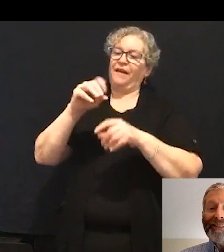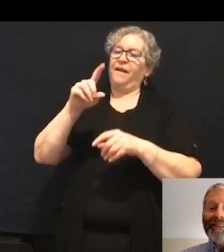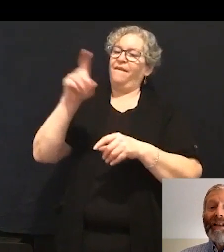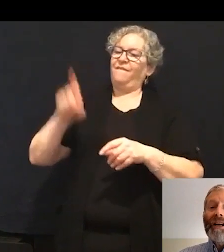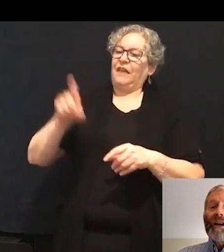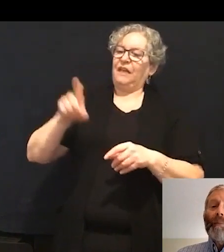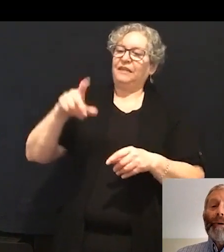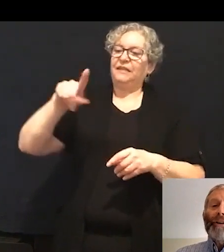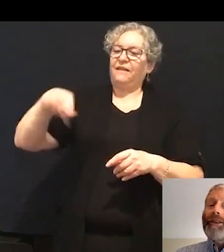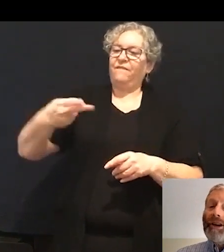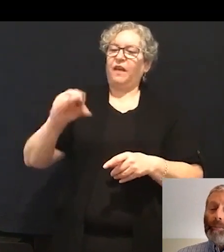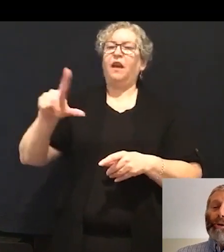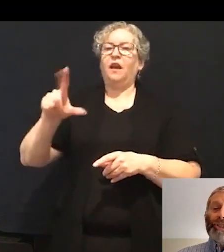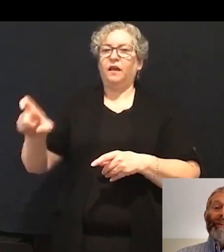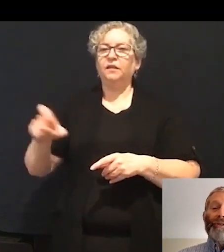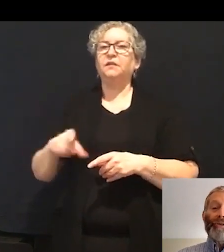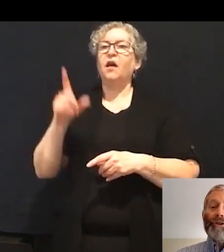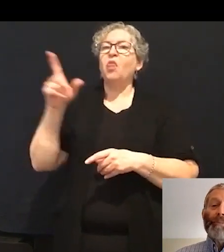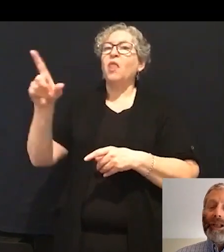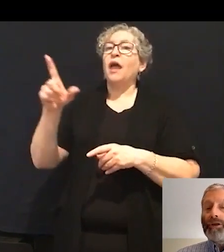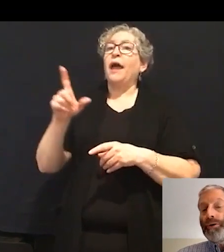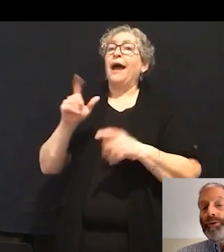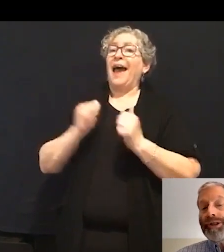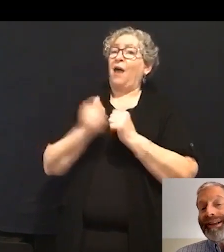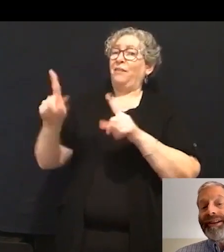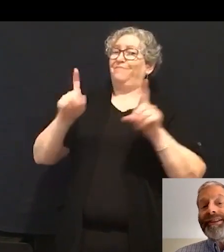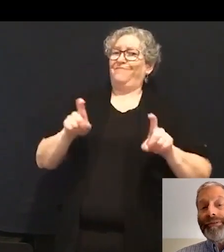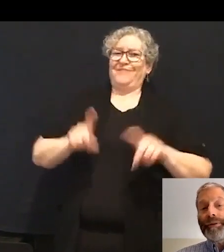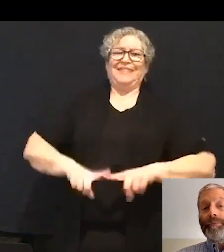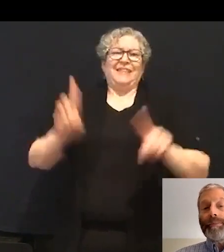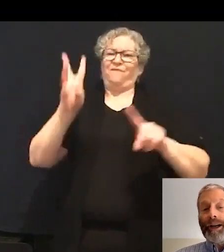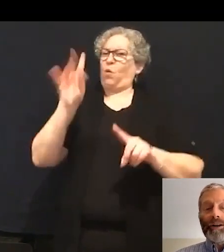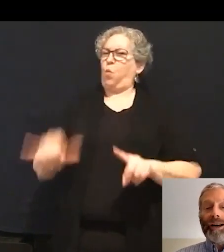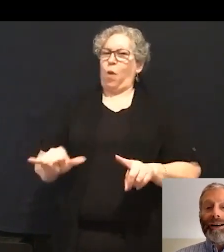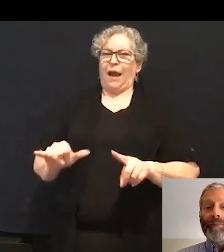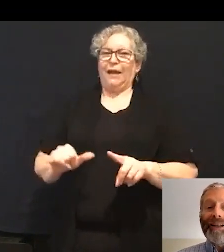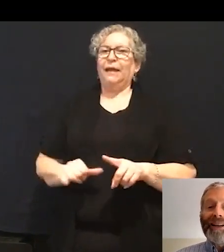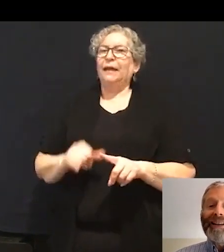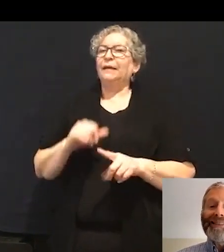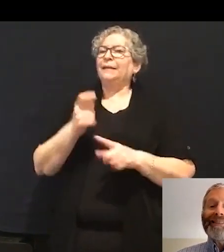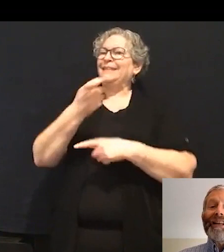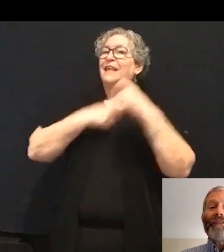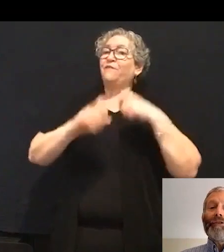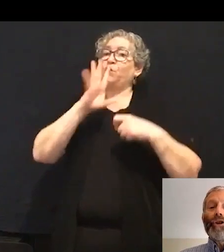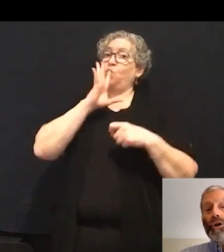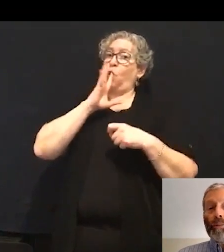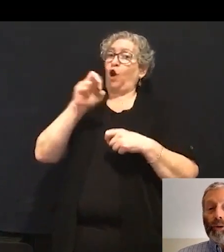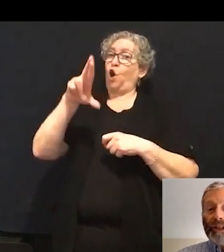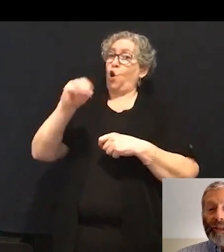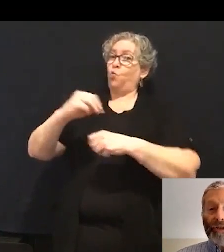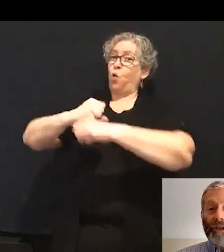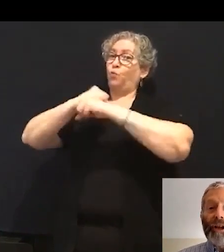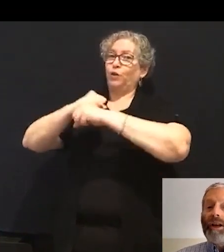But their progenitors are being used in a different paradigm. Instead of neuroprotection, they're